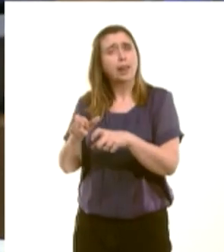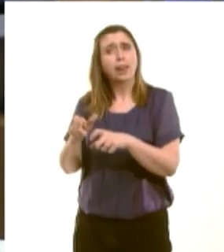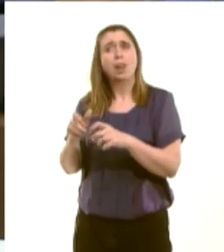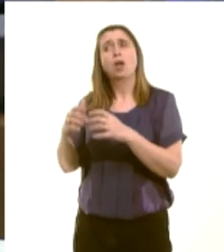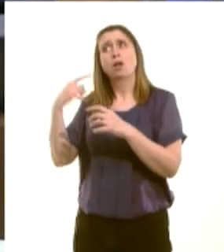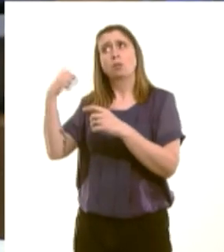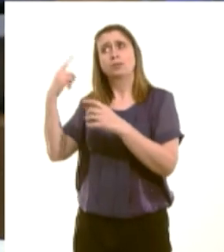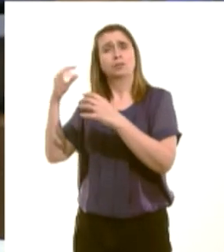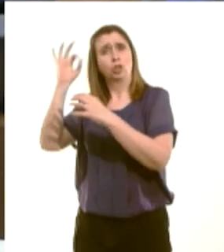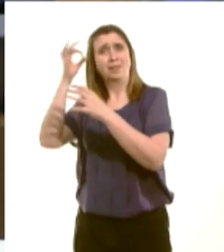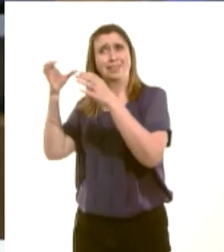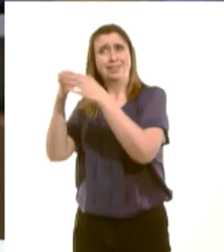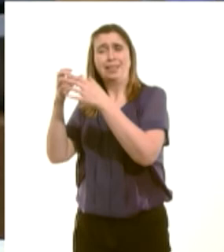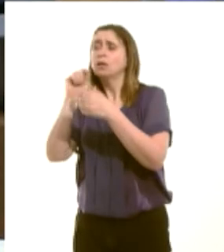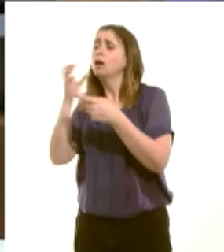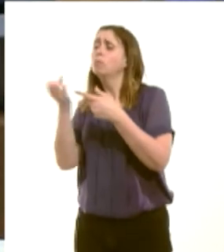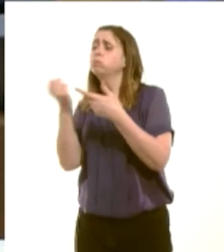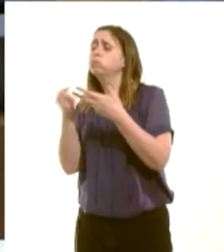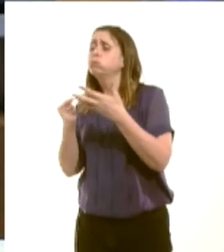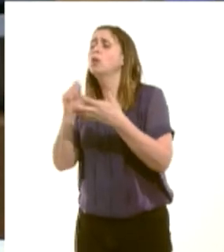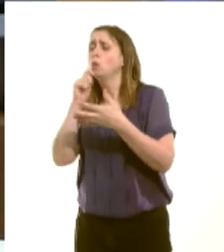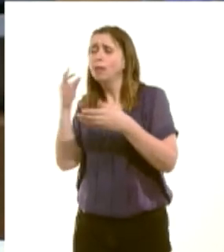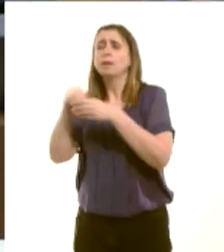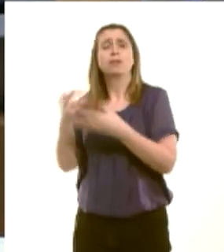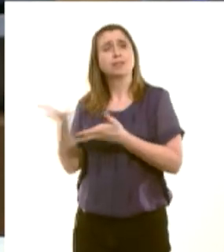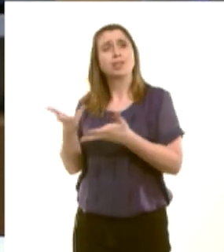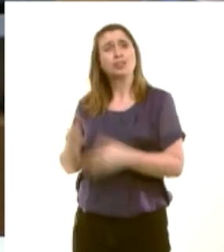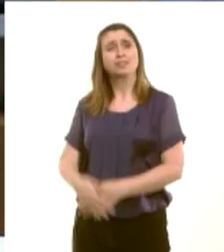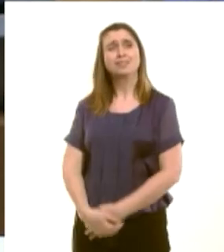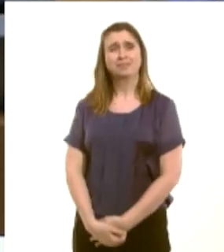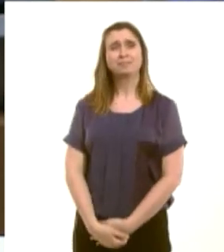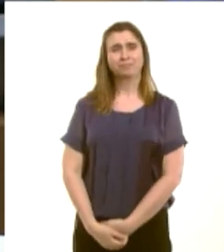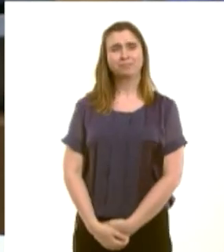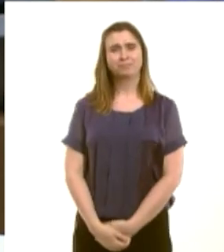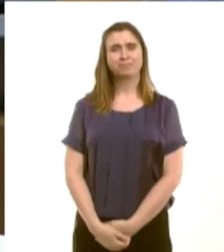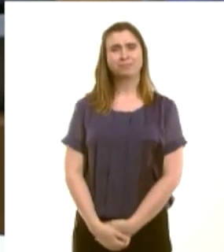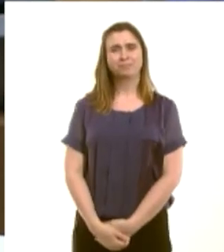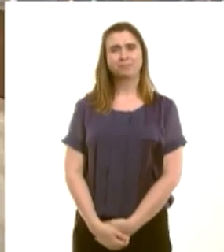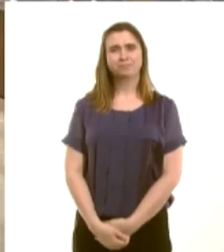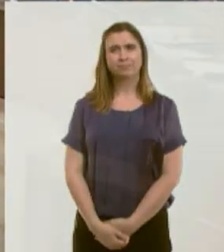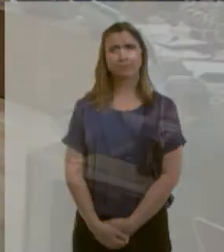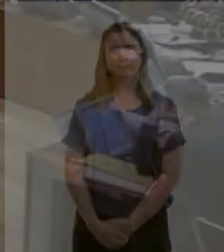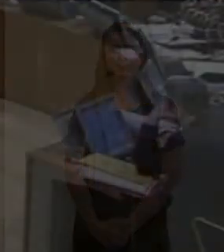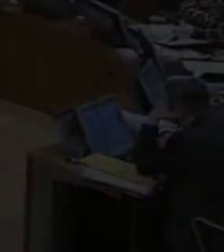committee has identified will, of course, form part of any discussions. Y Llywydd / The Presiding Officer: Thank you, First Minister.